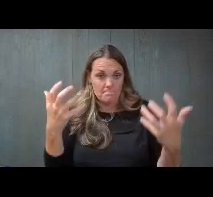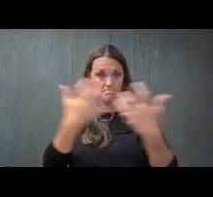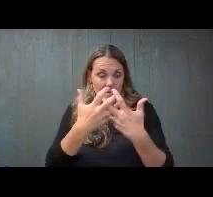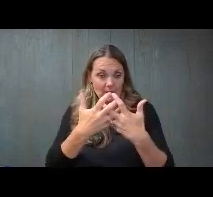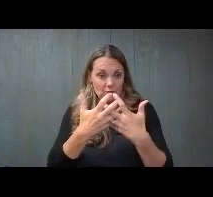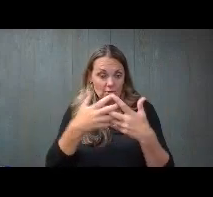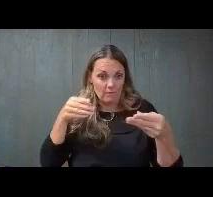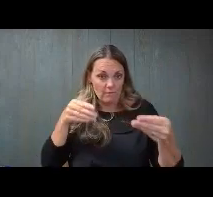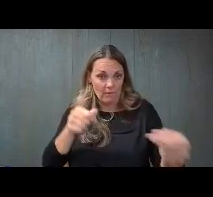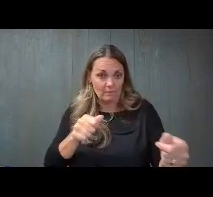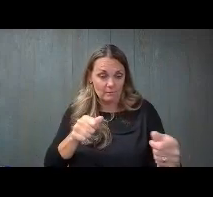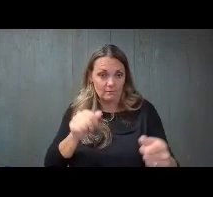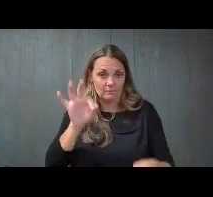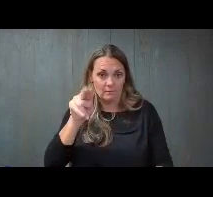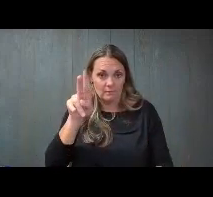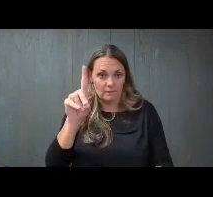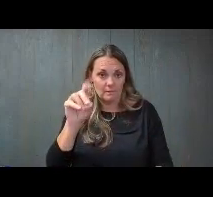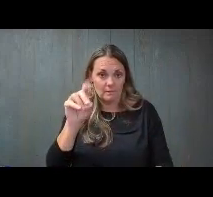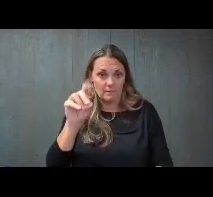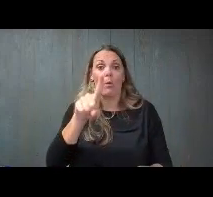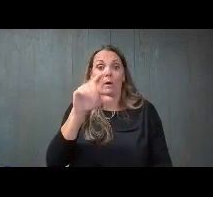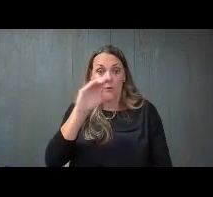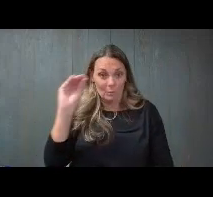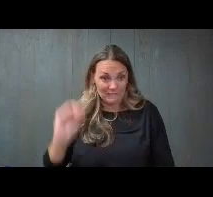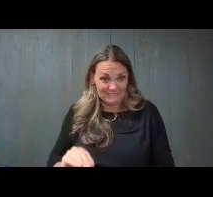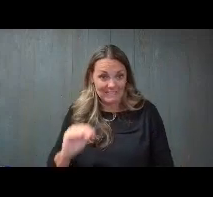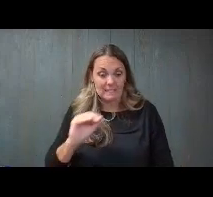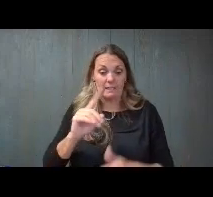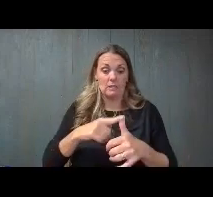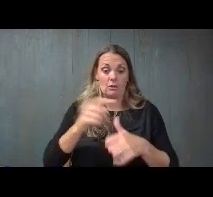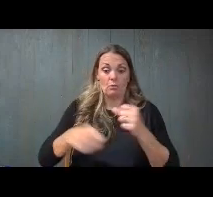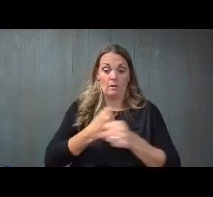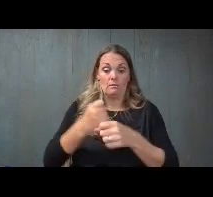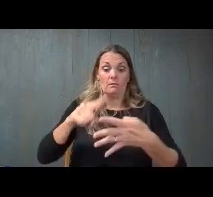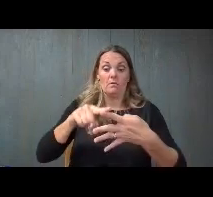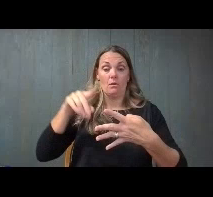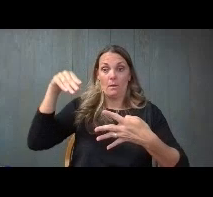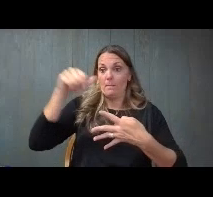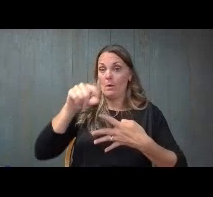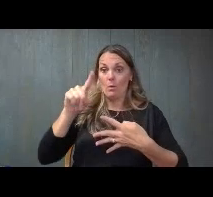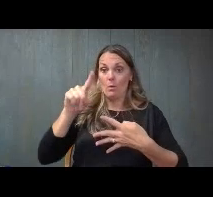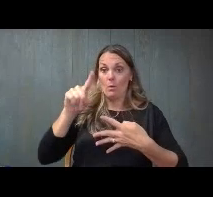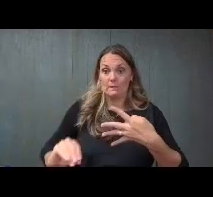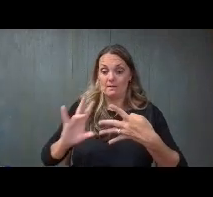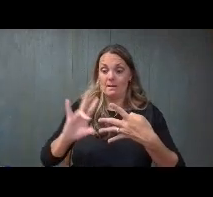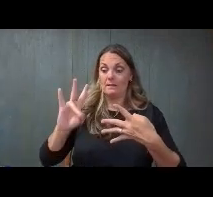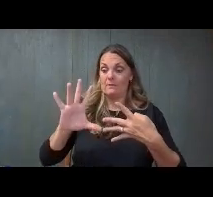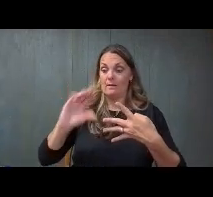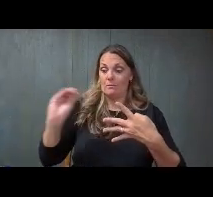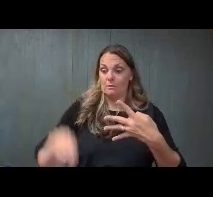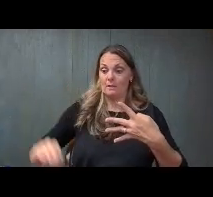starting out at 100% in year one, 75% in year two,